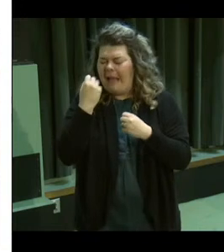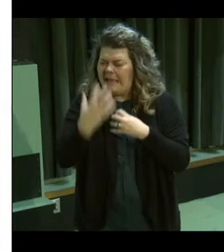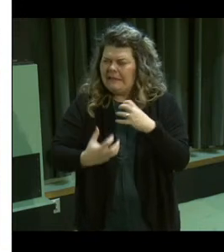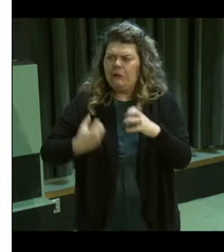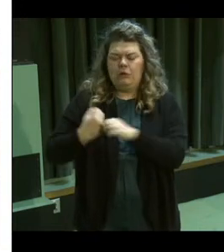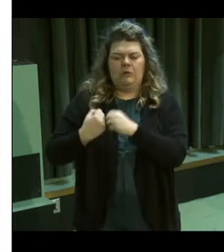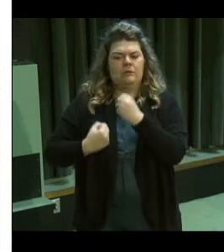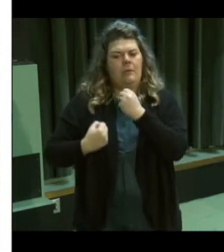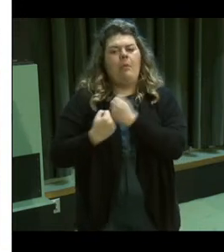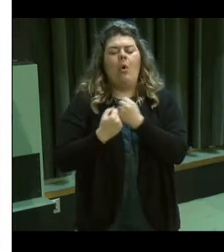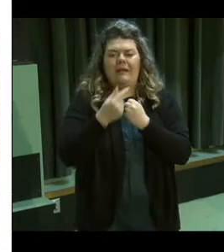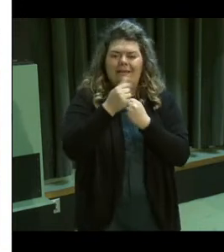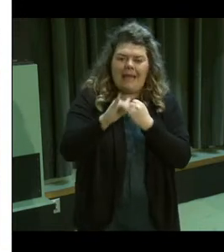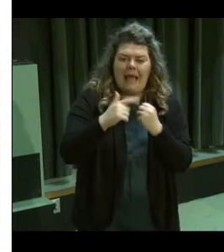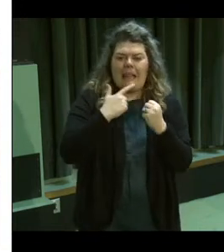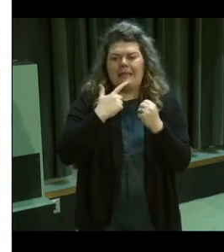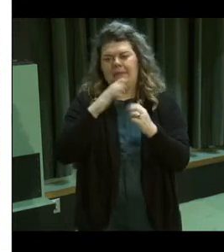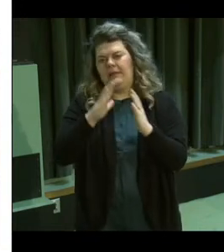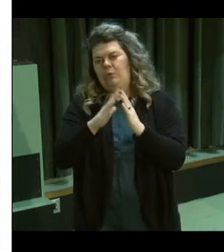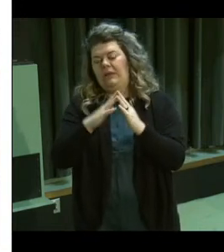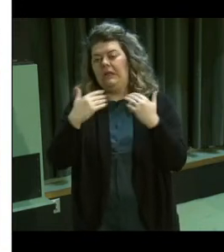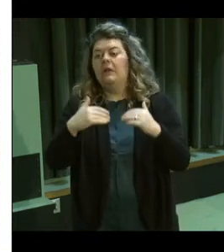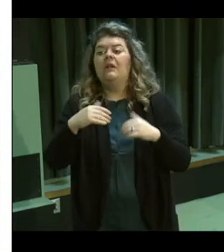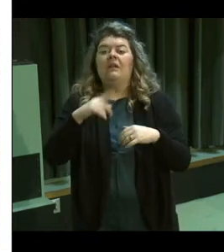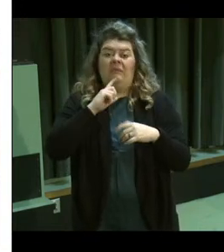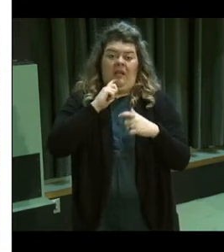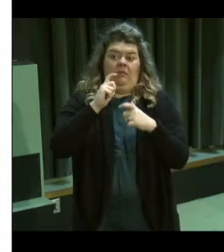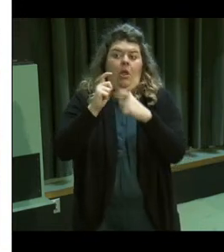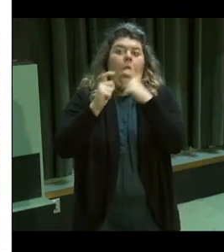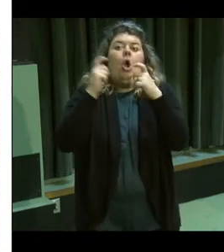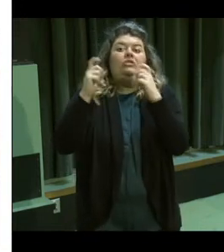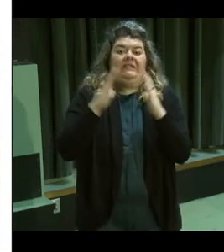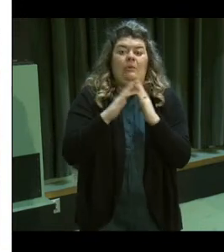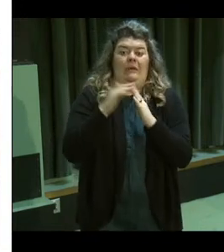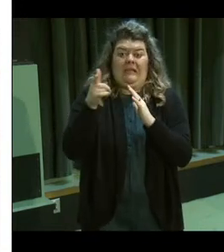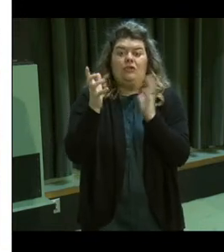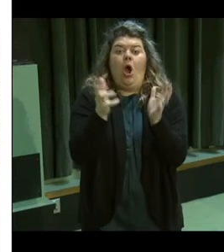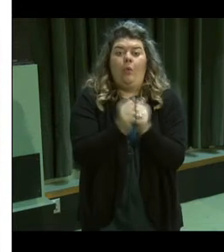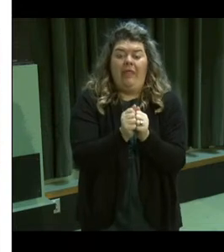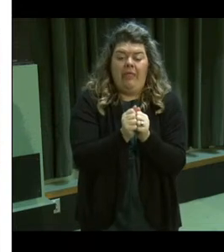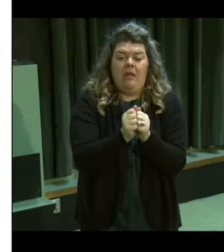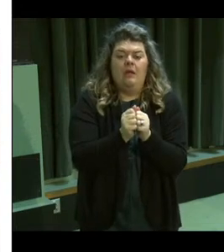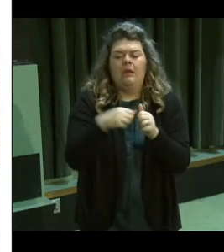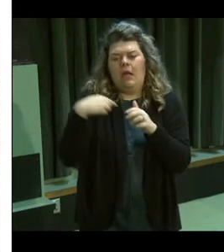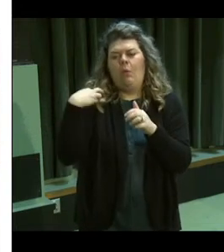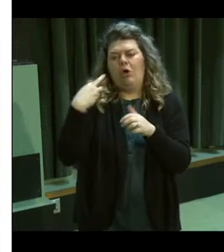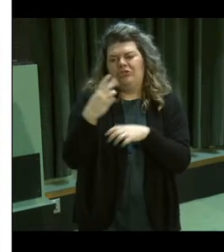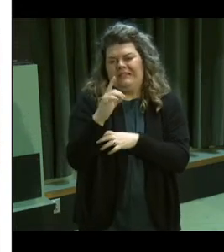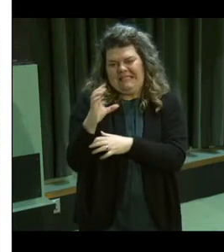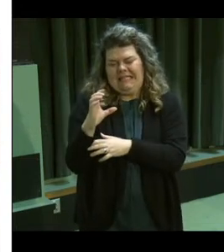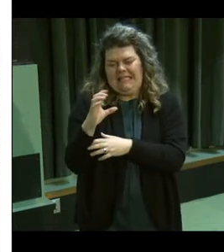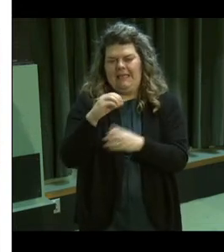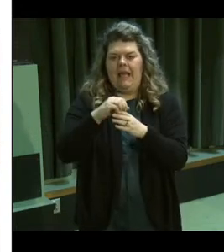grandfather always, for so many years supported the gay and lesbian community. And in fact,